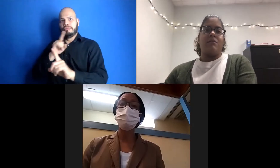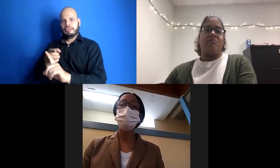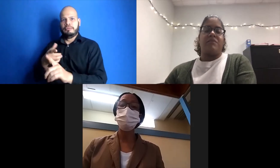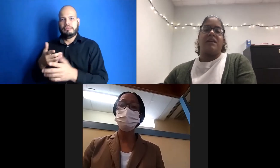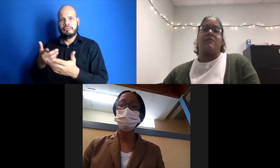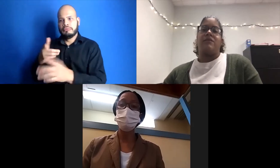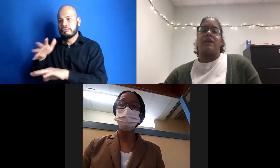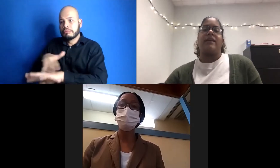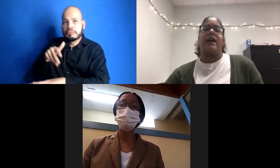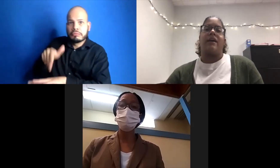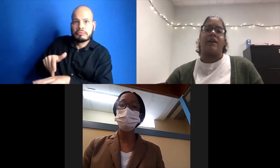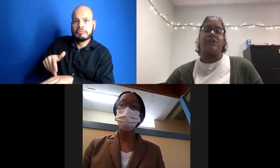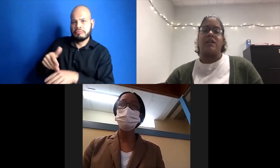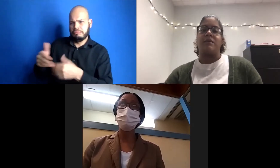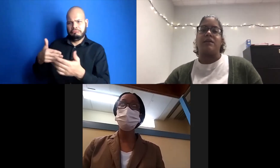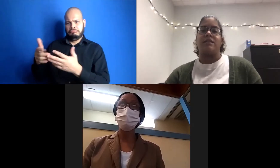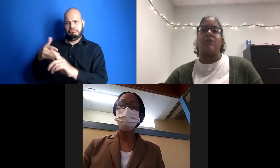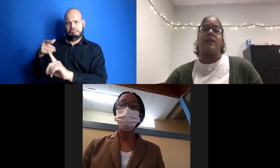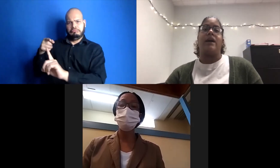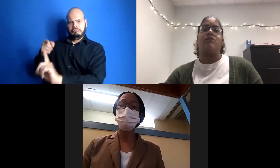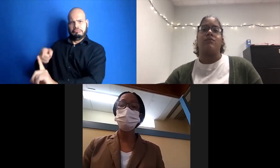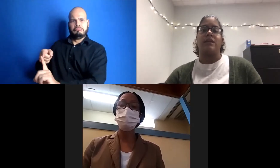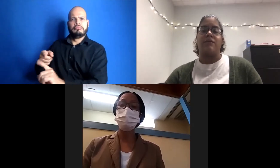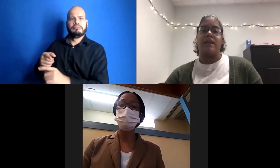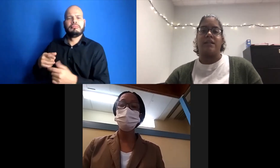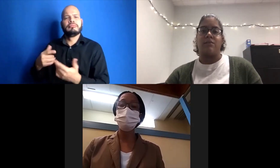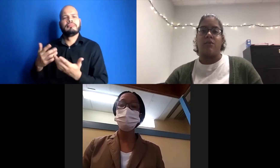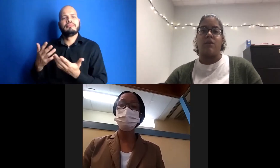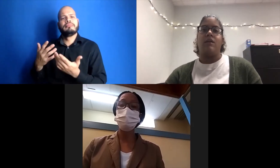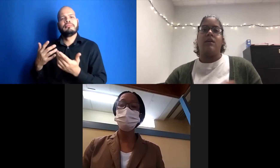they didn't feel like they had that chance because they were not giving that support